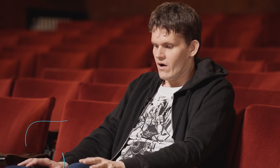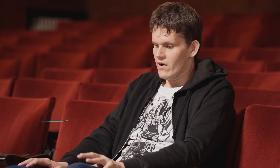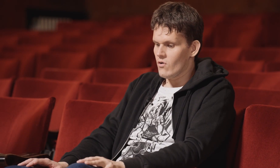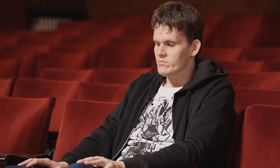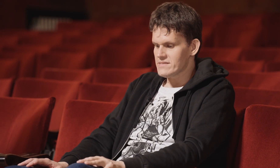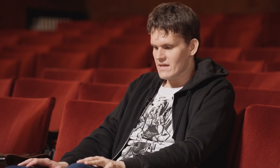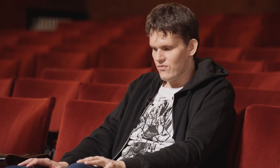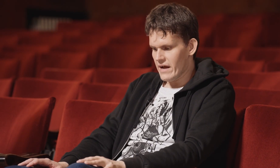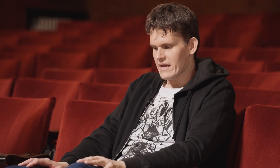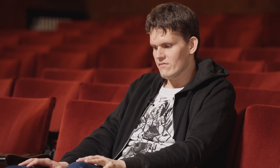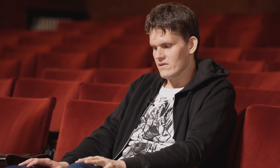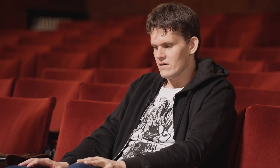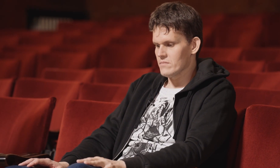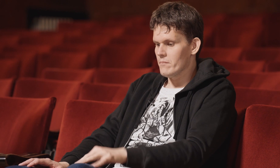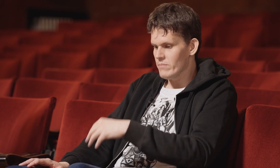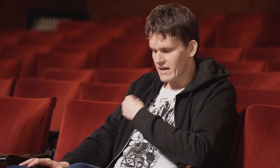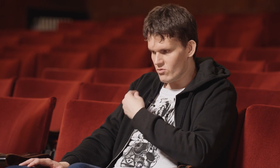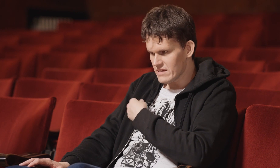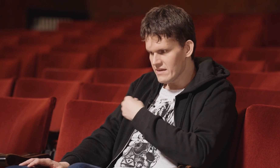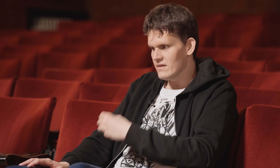On myself, I have a black hoodie.